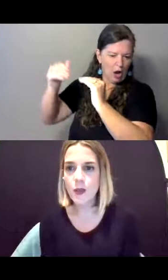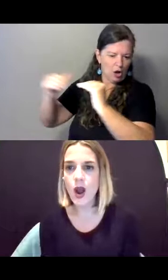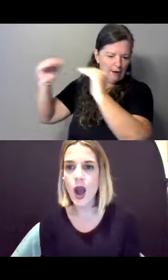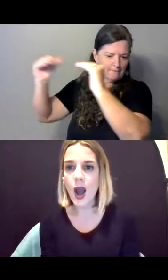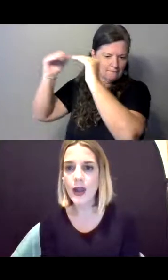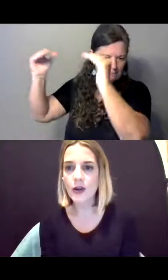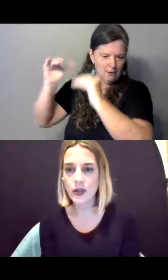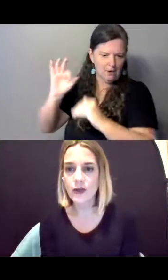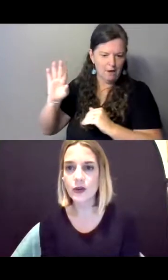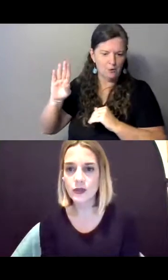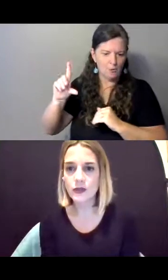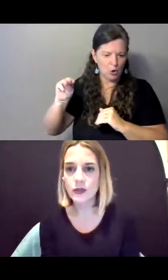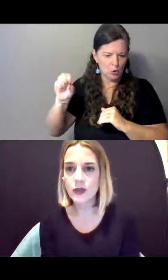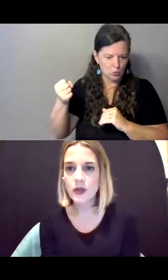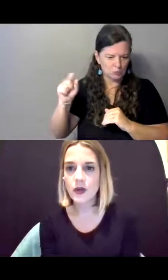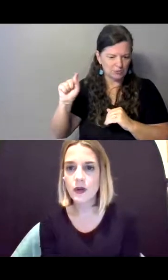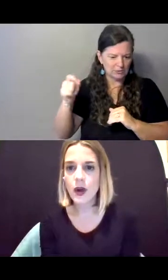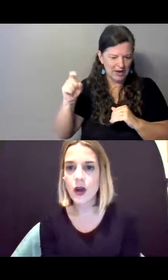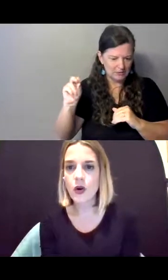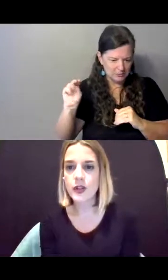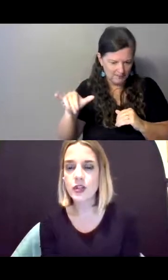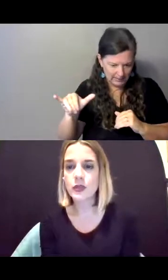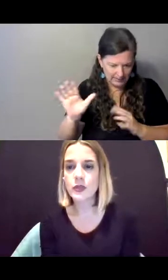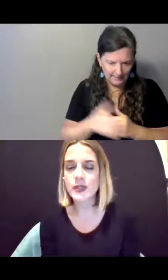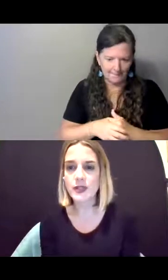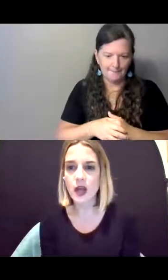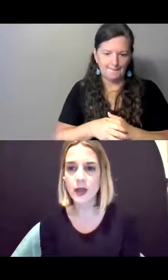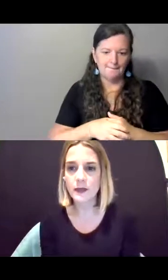in a more higher level, according to Bloom's taxonomy,